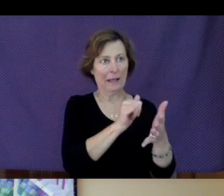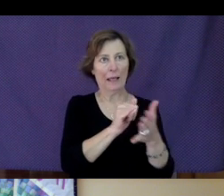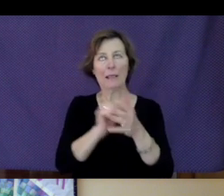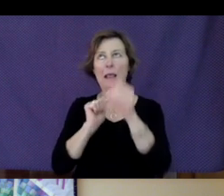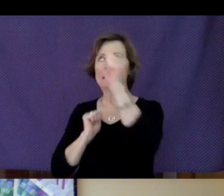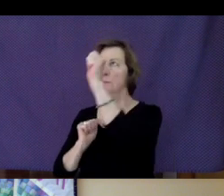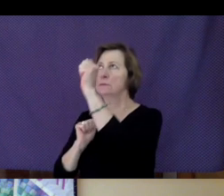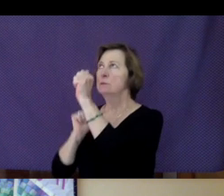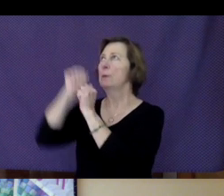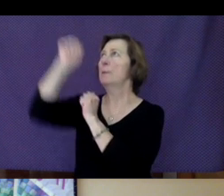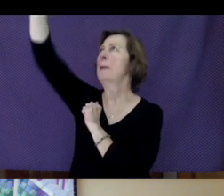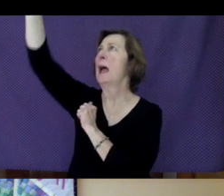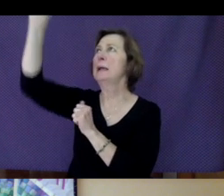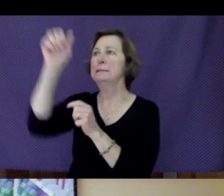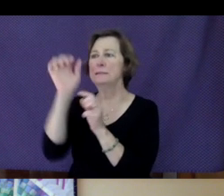That make up our physical bodies